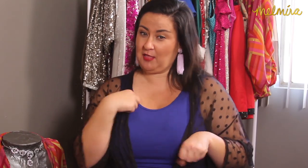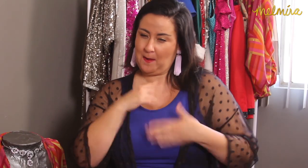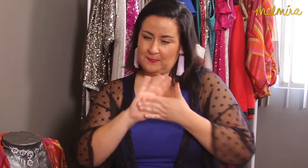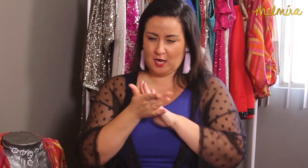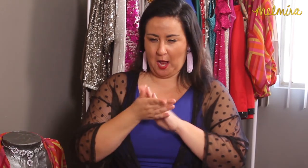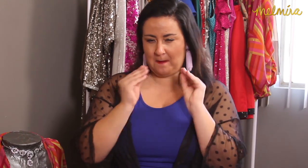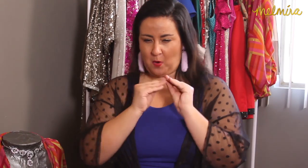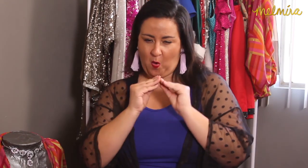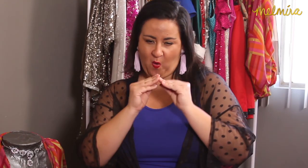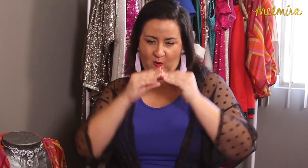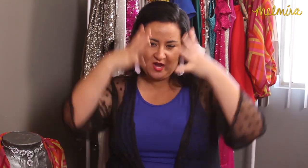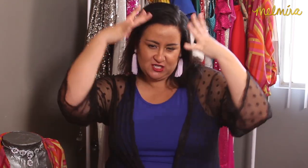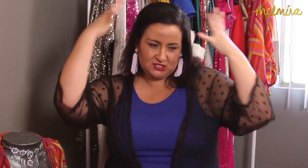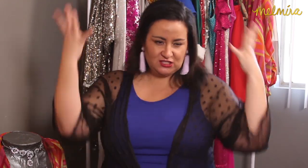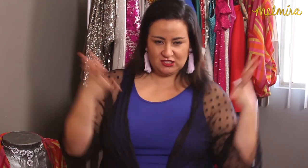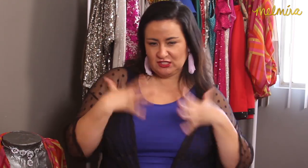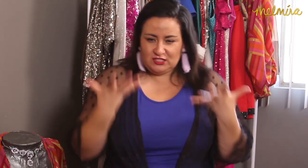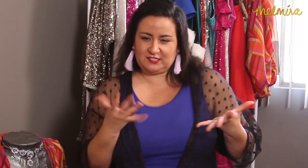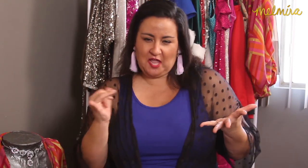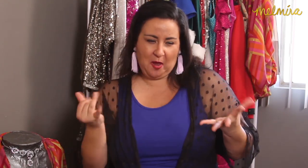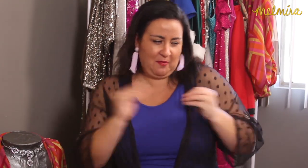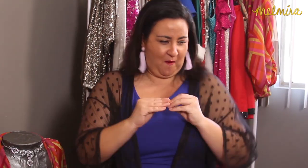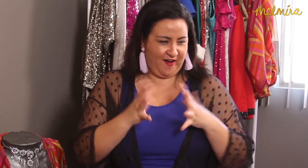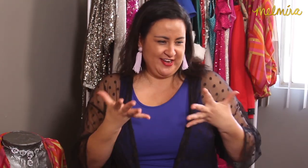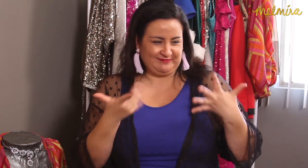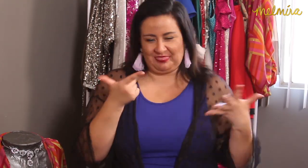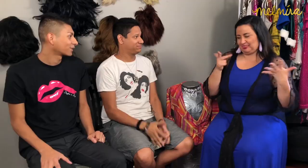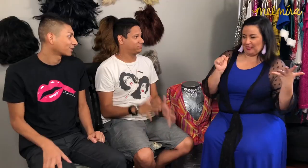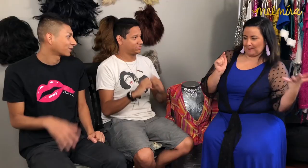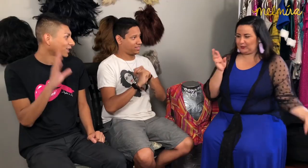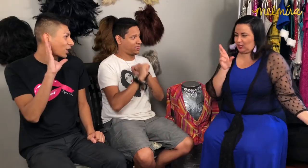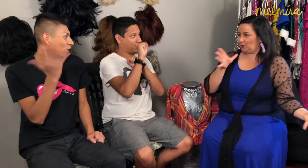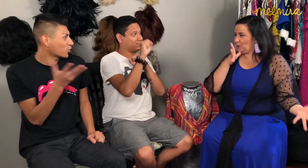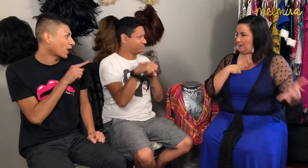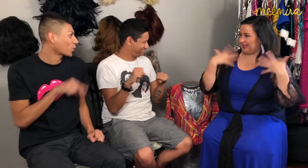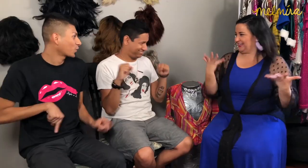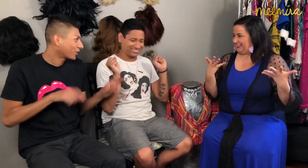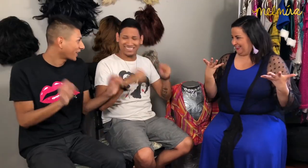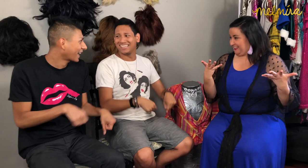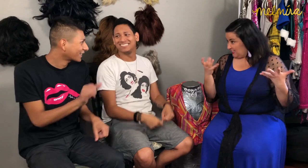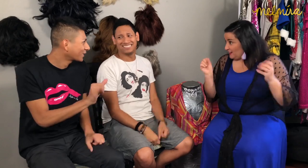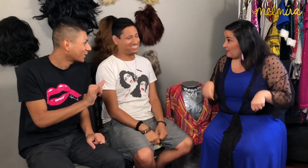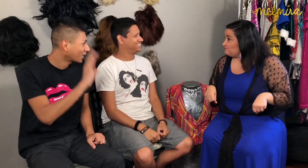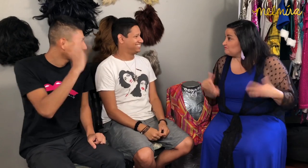a man and the other option would be more of a glamourous version of myself...Is that right?